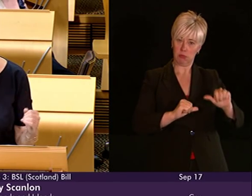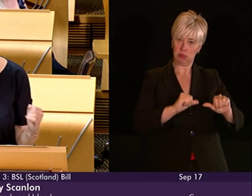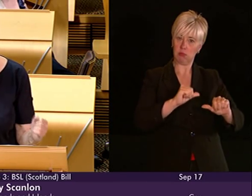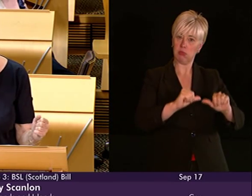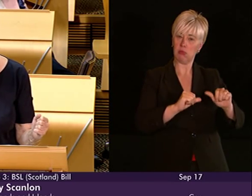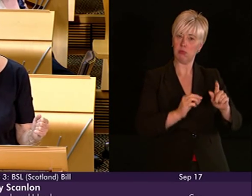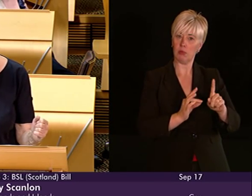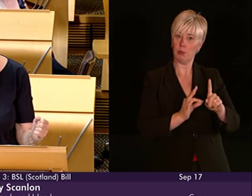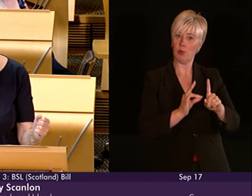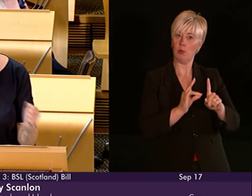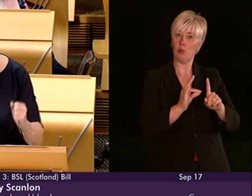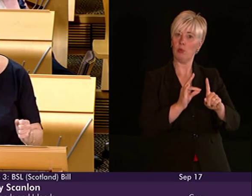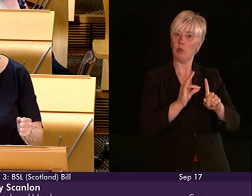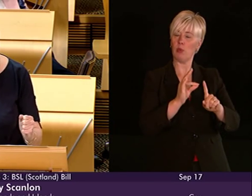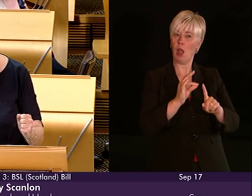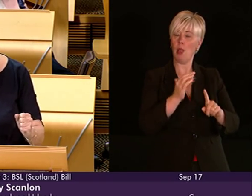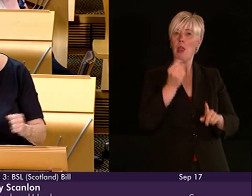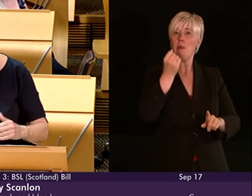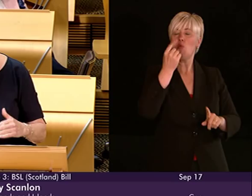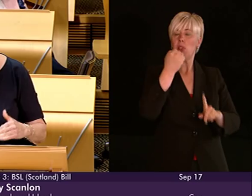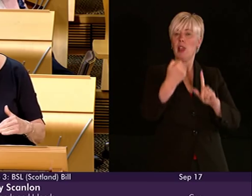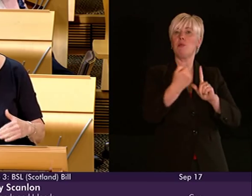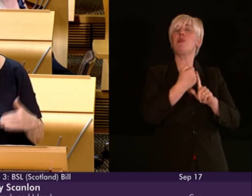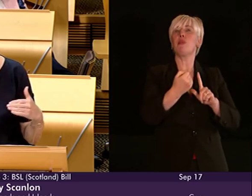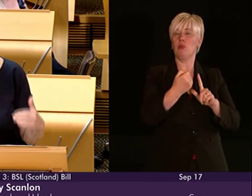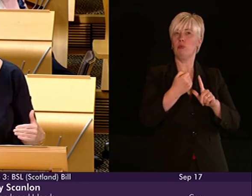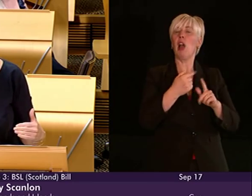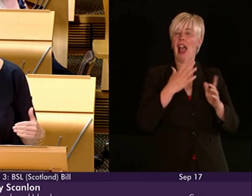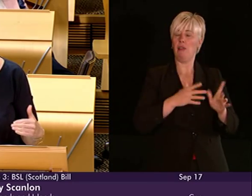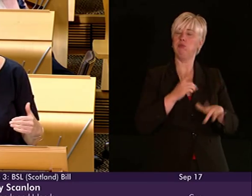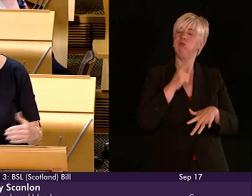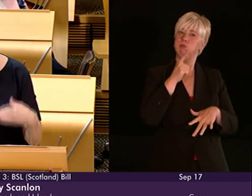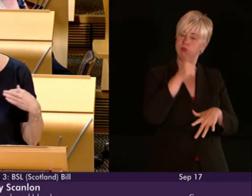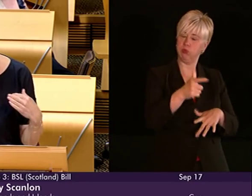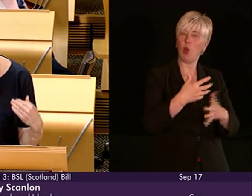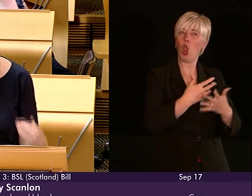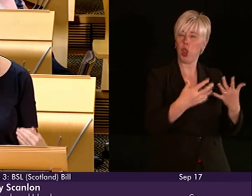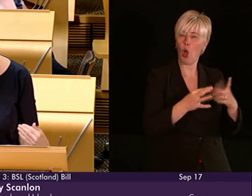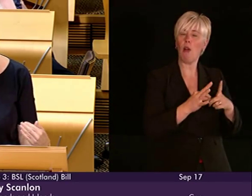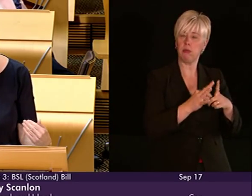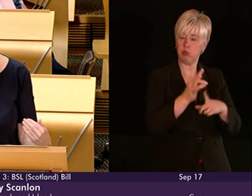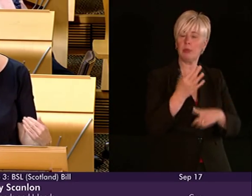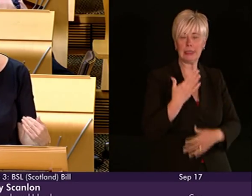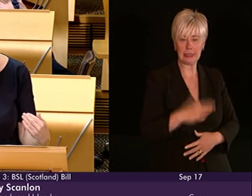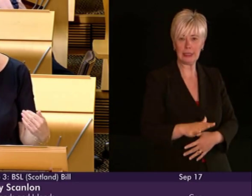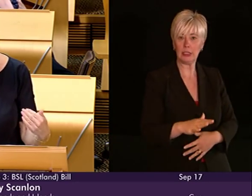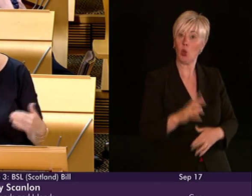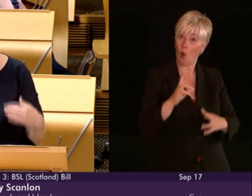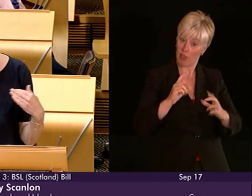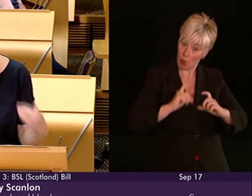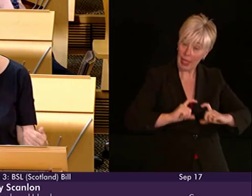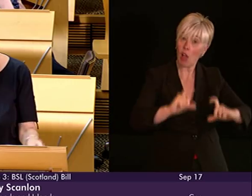is still required. I also hope that, where provision of BSL is good, improvements and